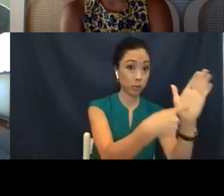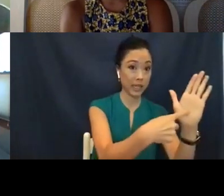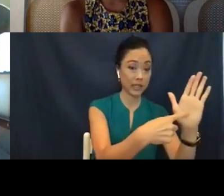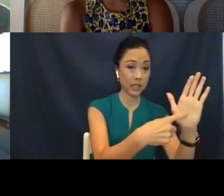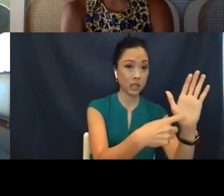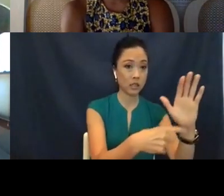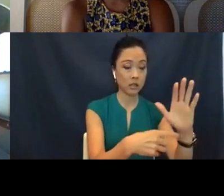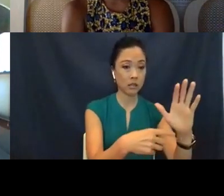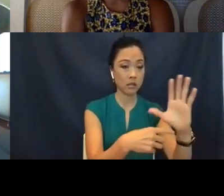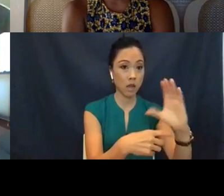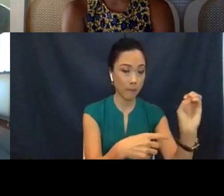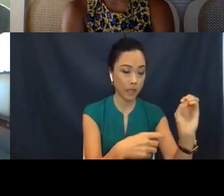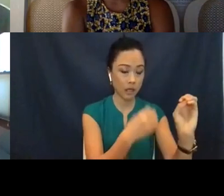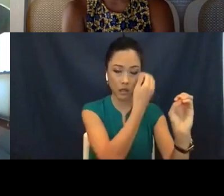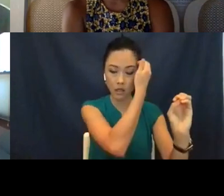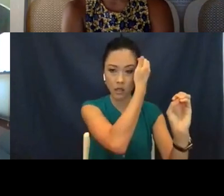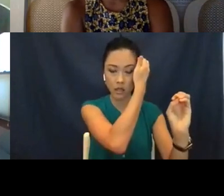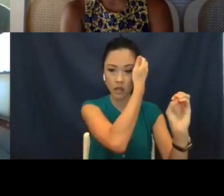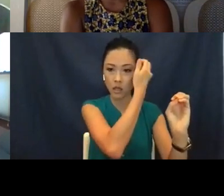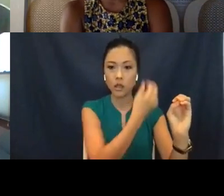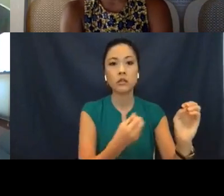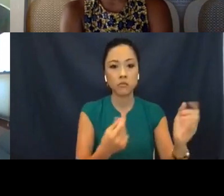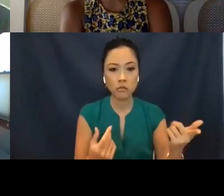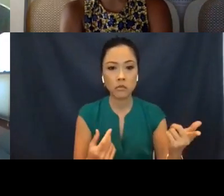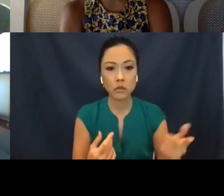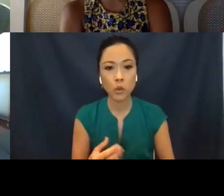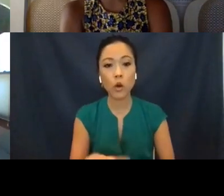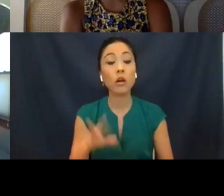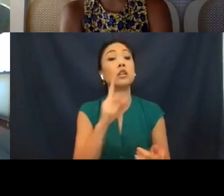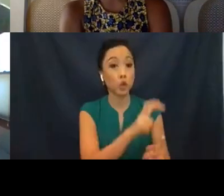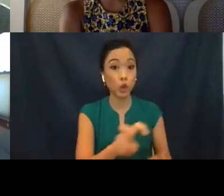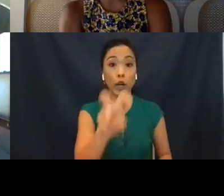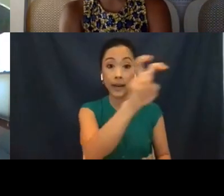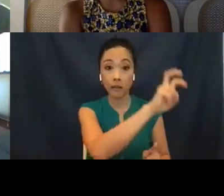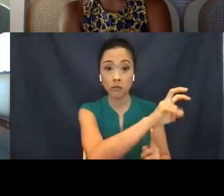was about bringing the arts to the community and I will not dismiss that and it is ingrained